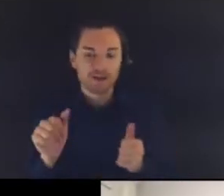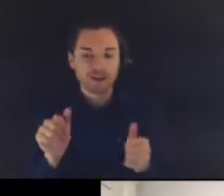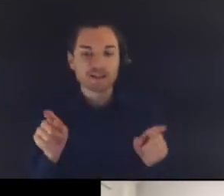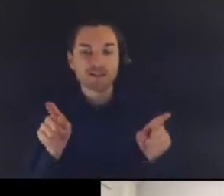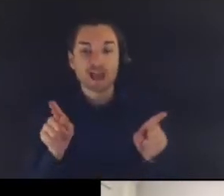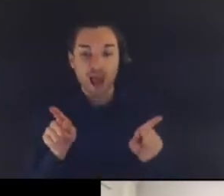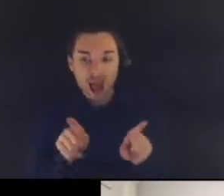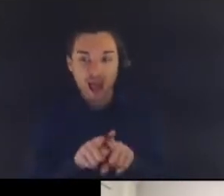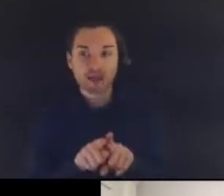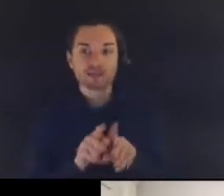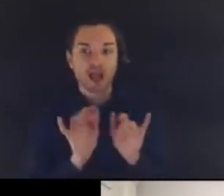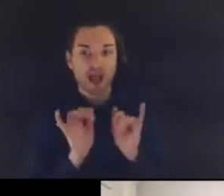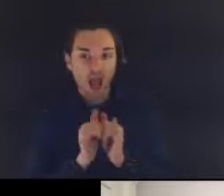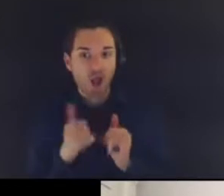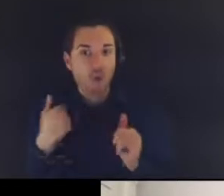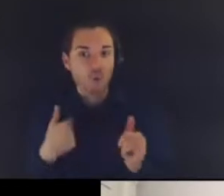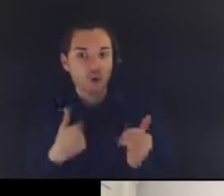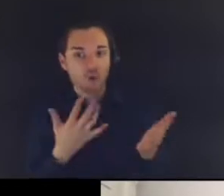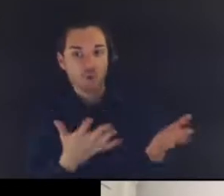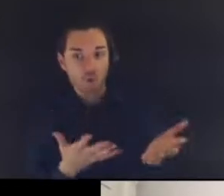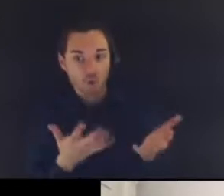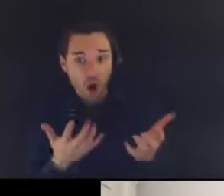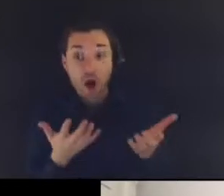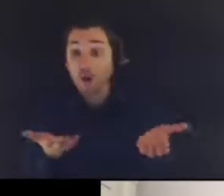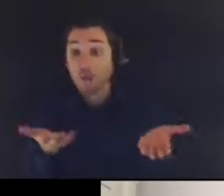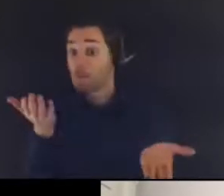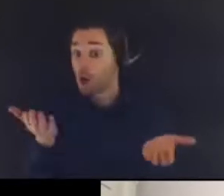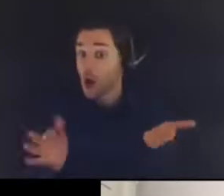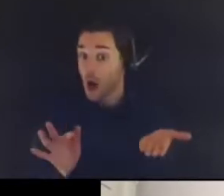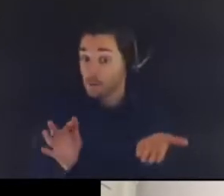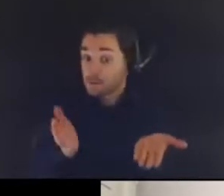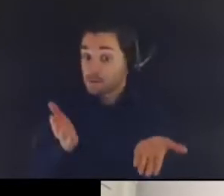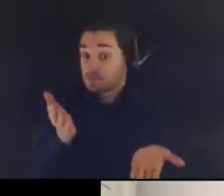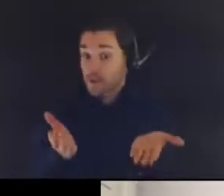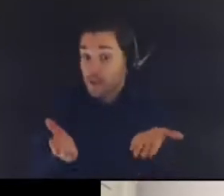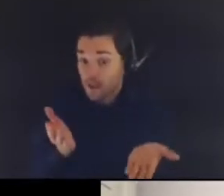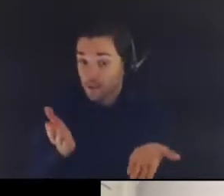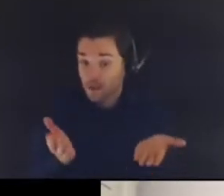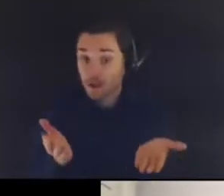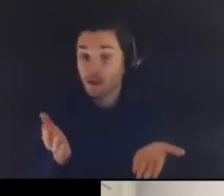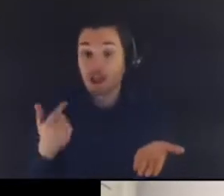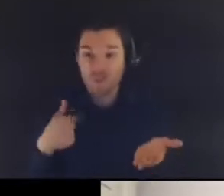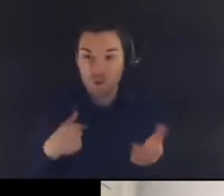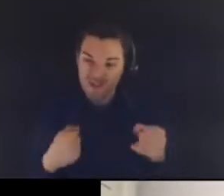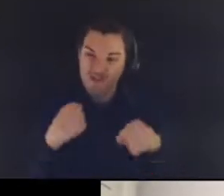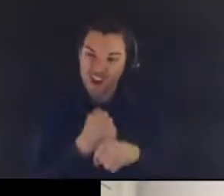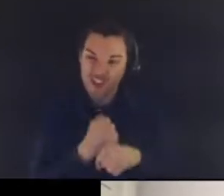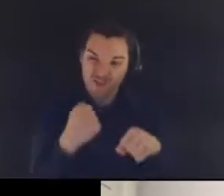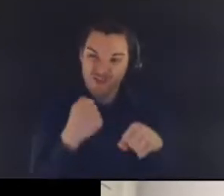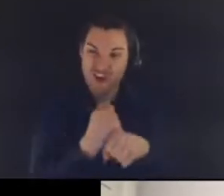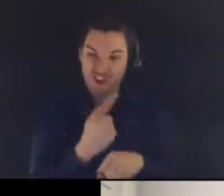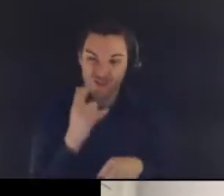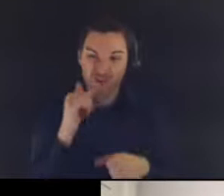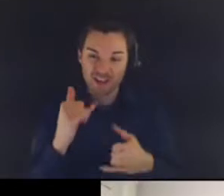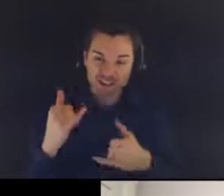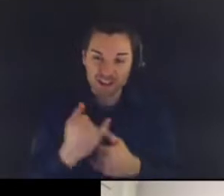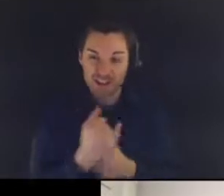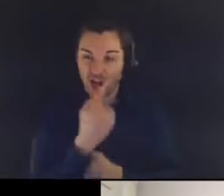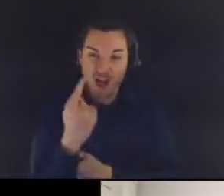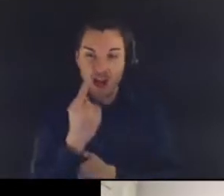the links in the description. You can learn more about the MAKERS series and how you can